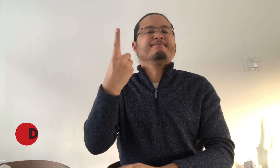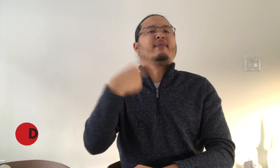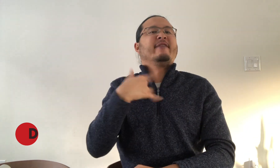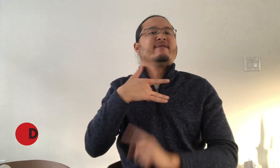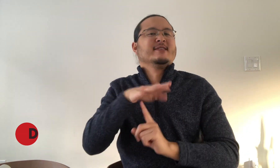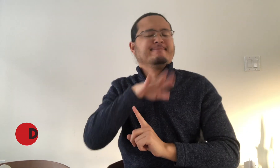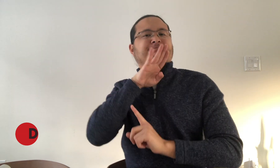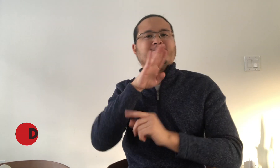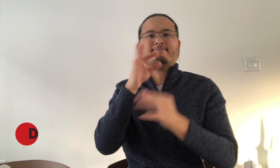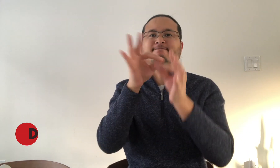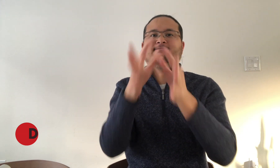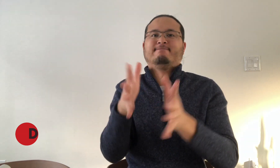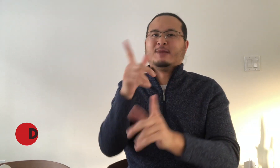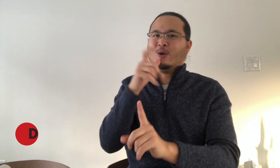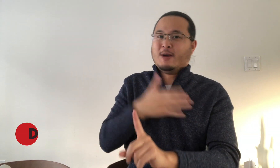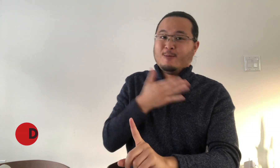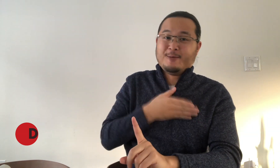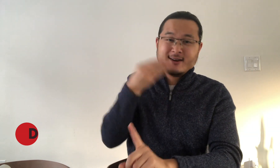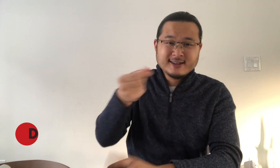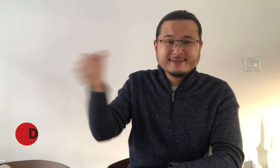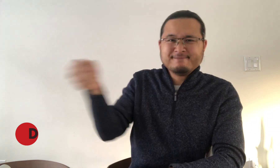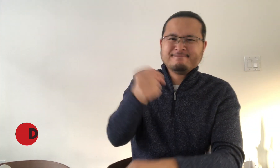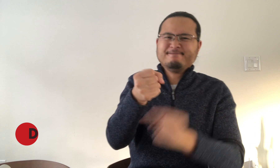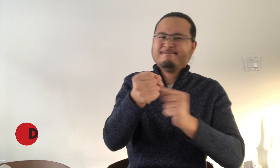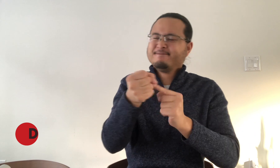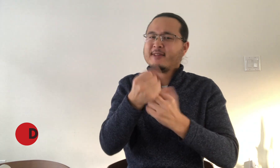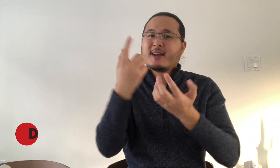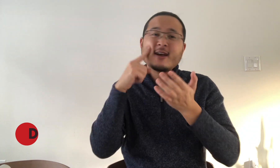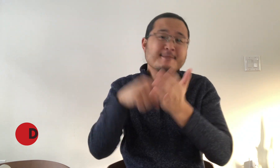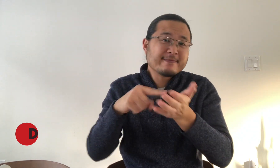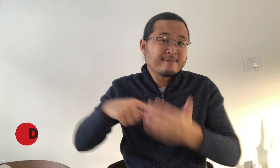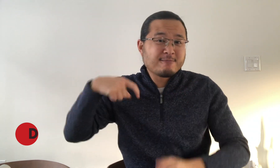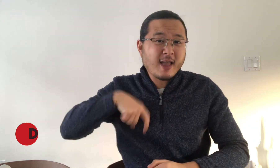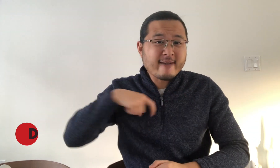for the interpreter? This is my biggest challenge,